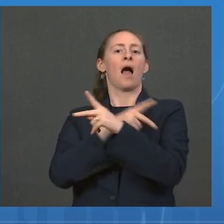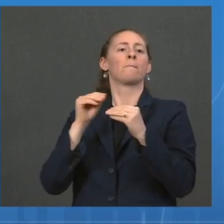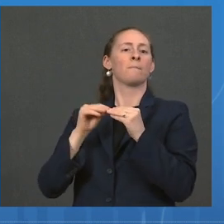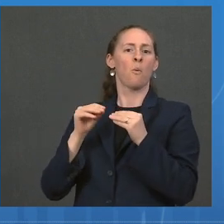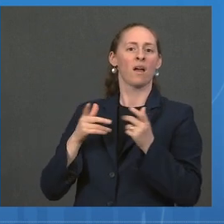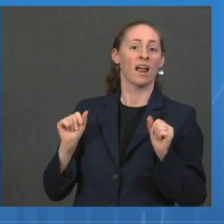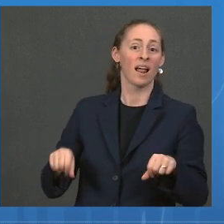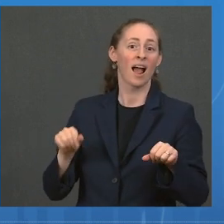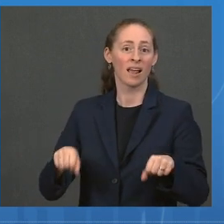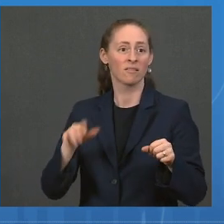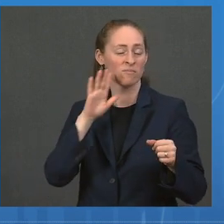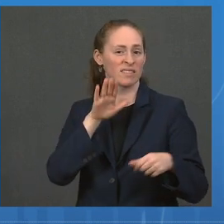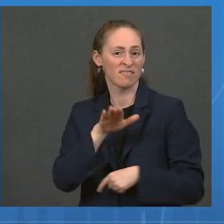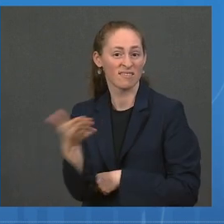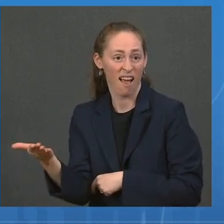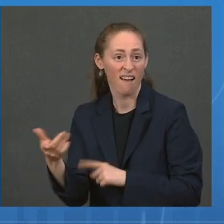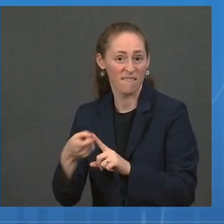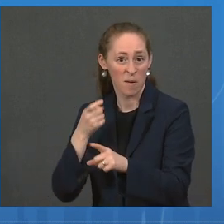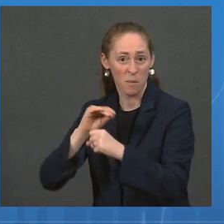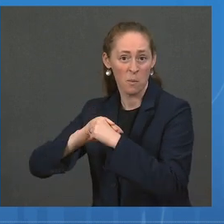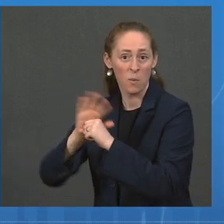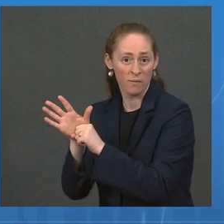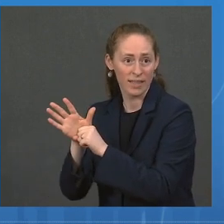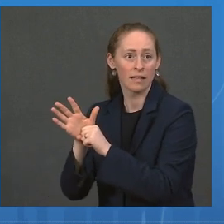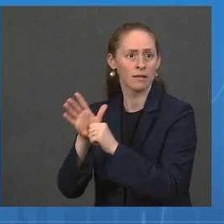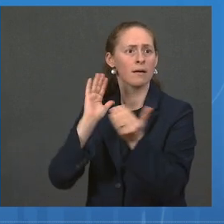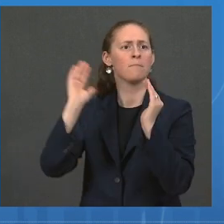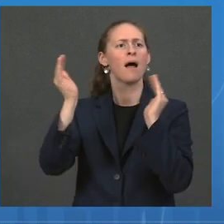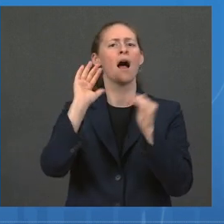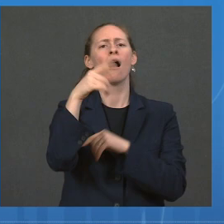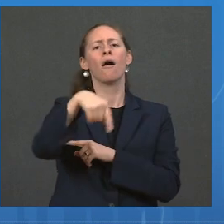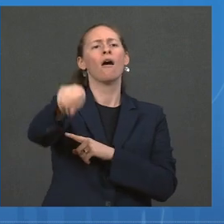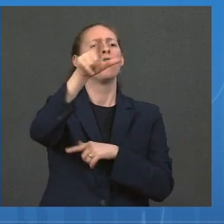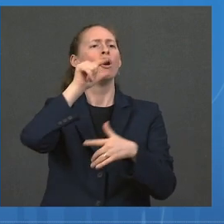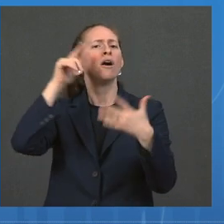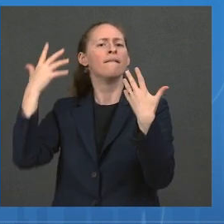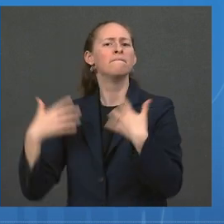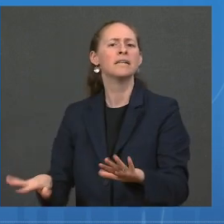when compared to those who are fully vaccinated, shown by the light blue line at the bottom.